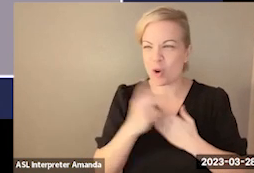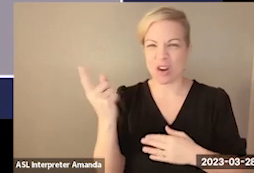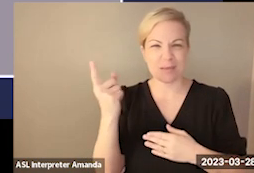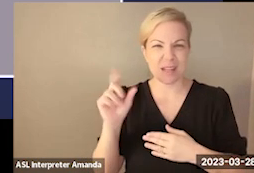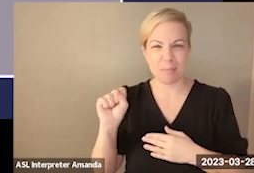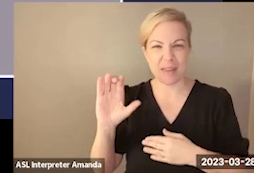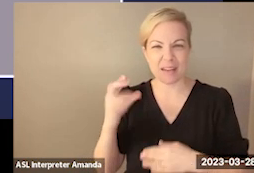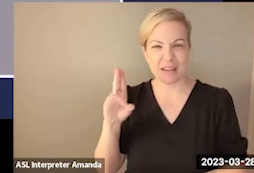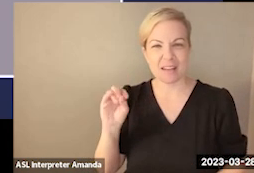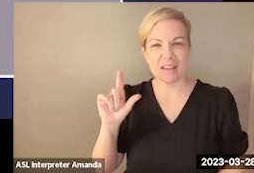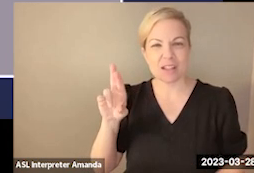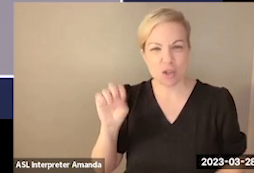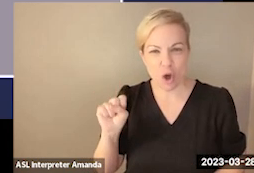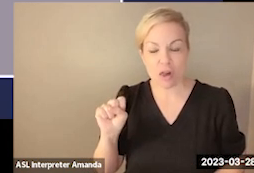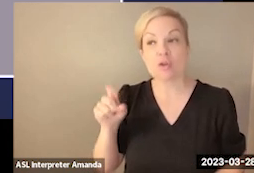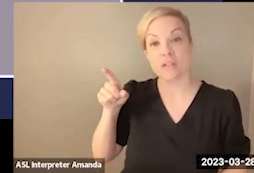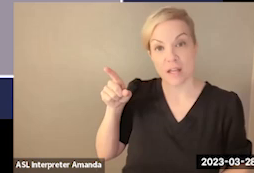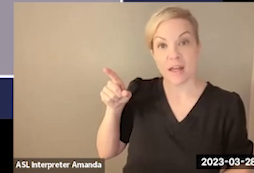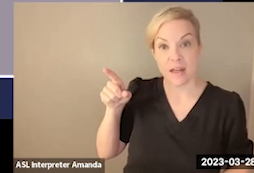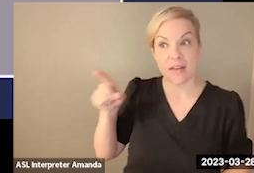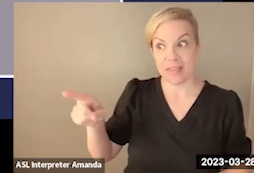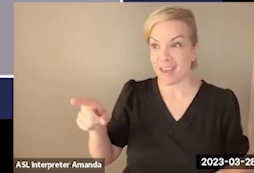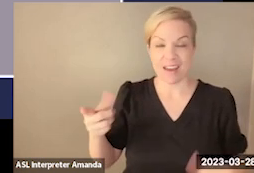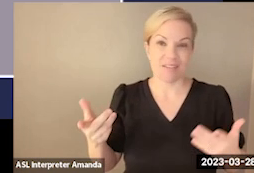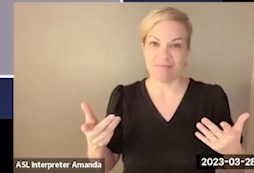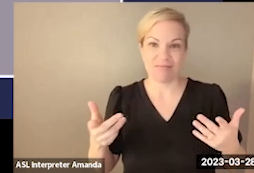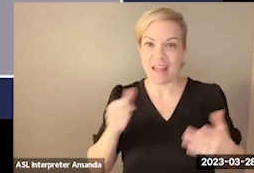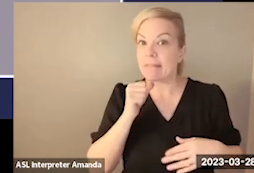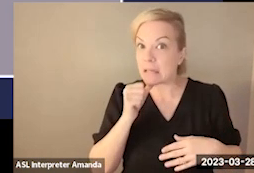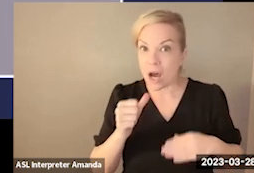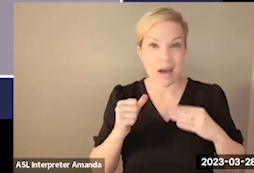Debbie Stine, Science & Technology Policy Academy: that they have been able to successfully diversify their education.